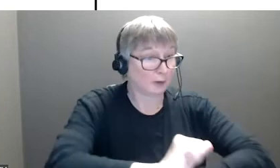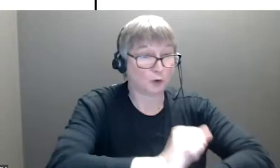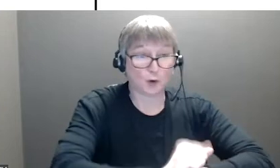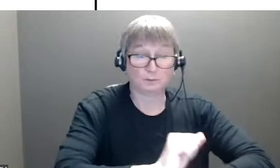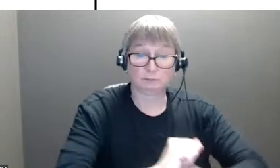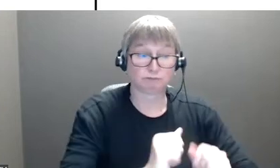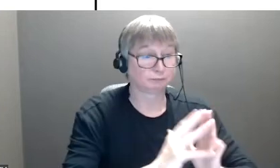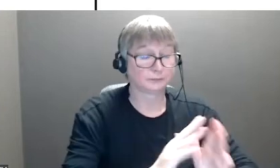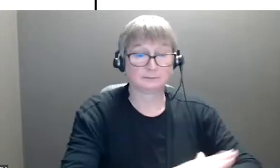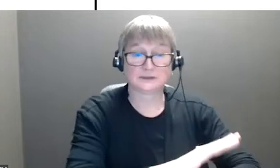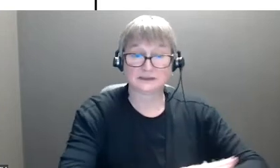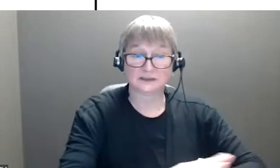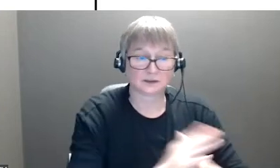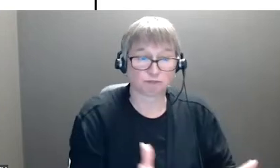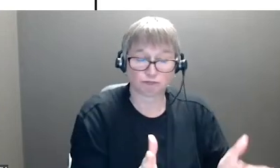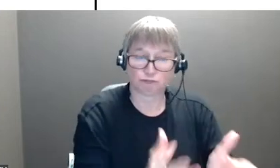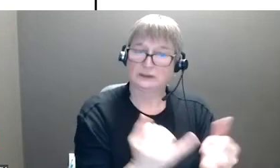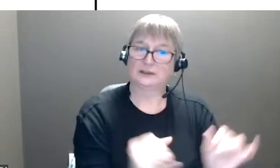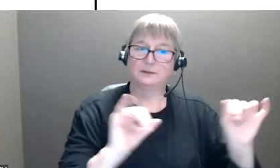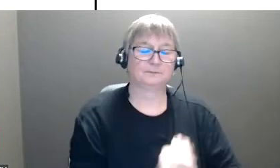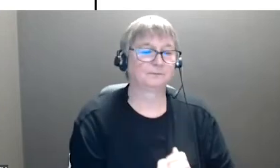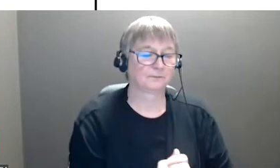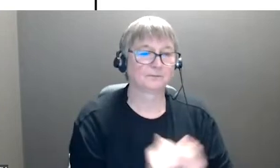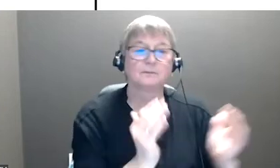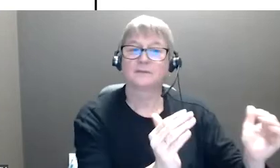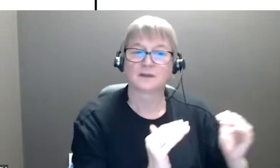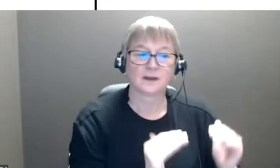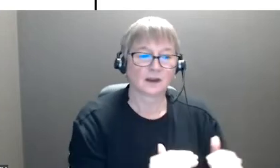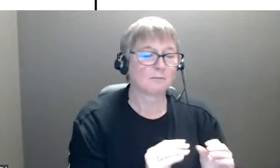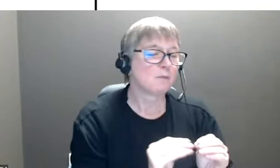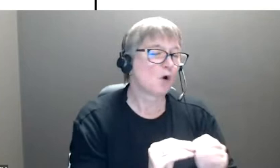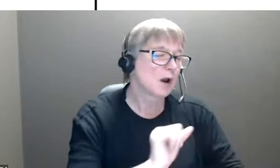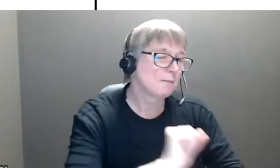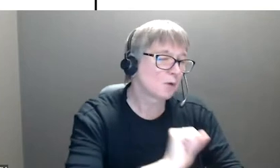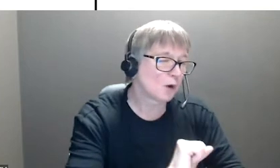employment assistance, and this can include, for example, counseling, job search assistance and